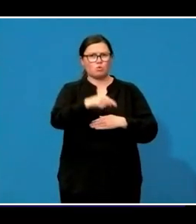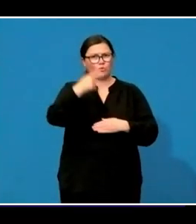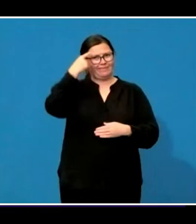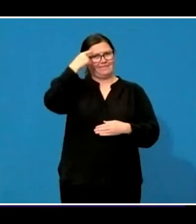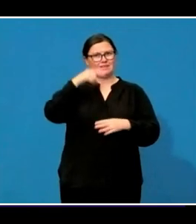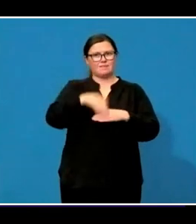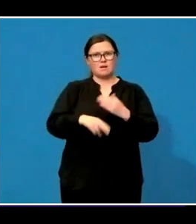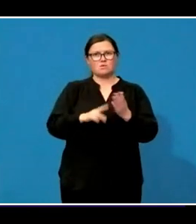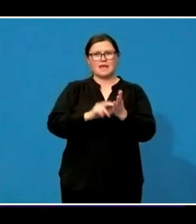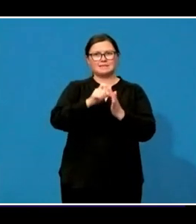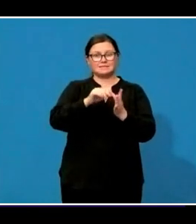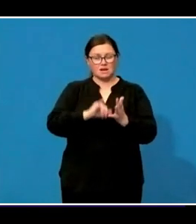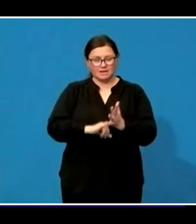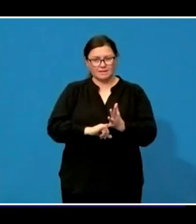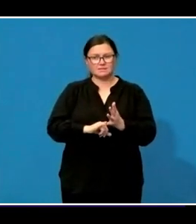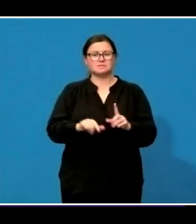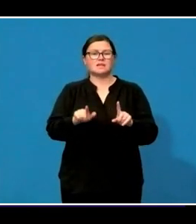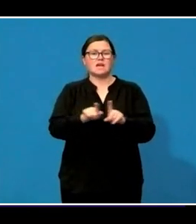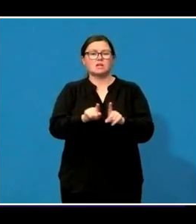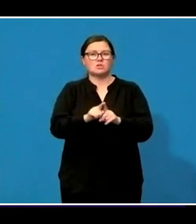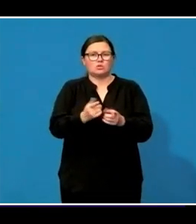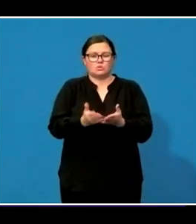might look at suggesting improvements to how it operates.